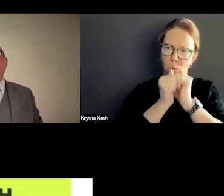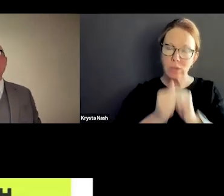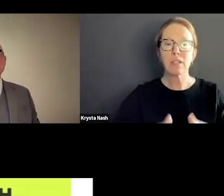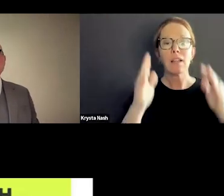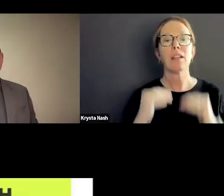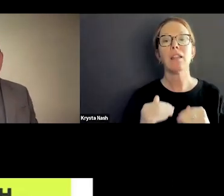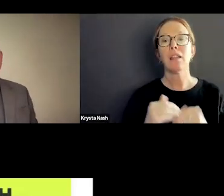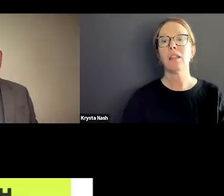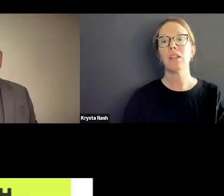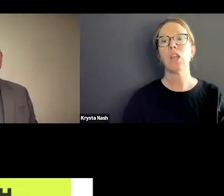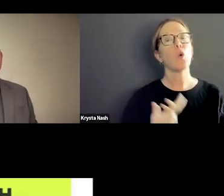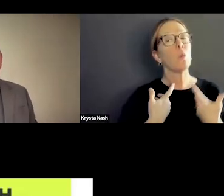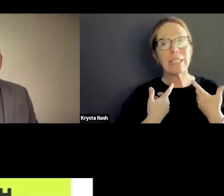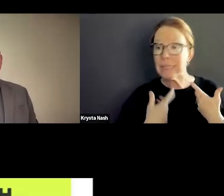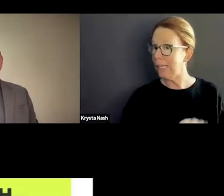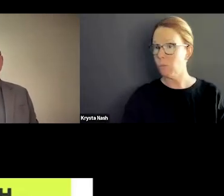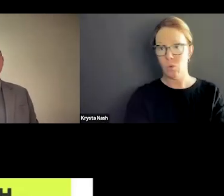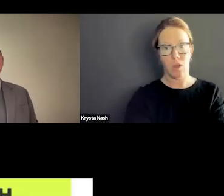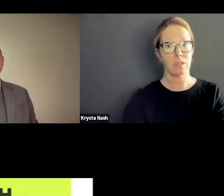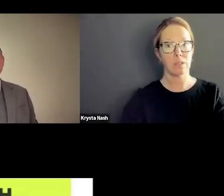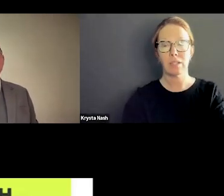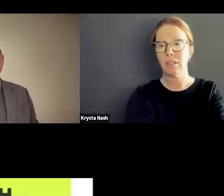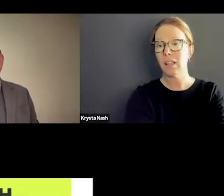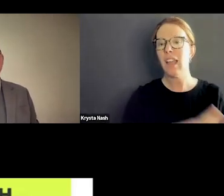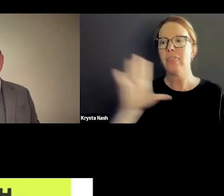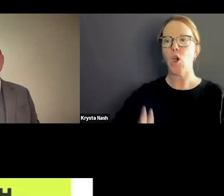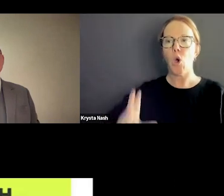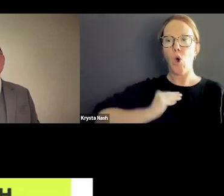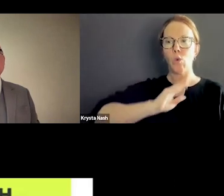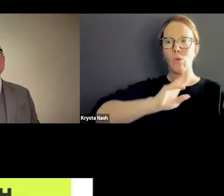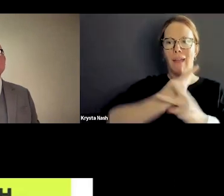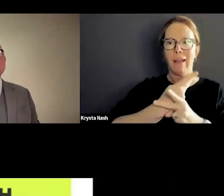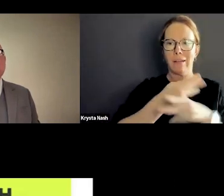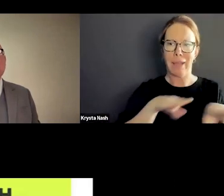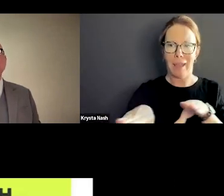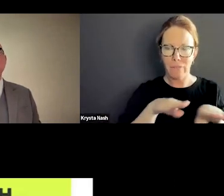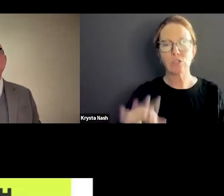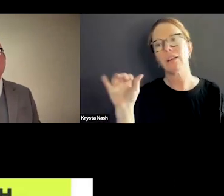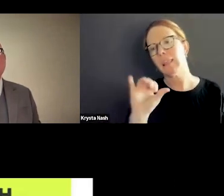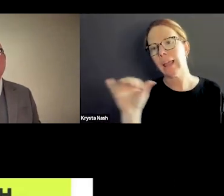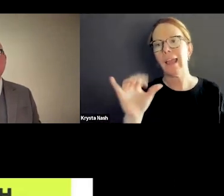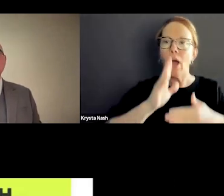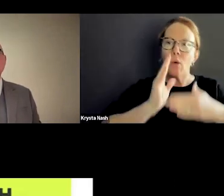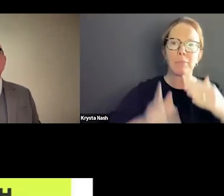what we did not mean in this study was their own kind of behavior. So we do not mean such as outcomes on video games,